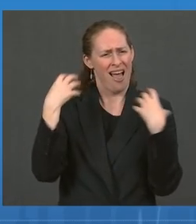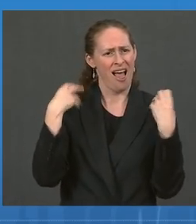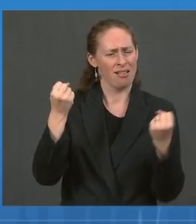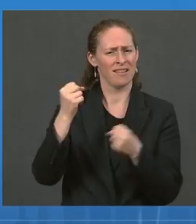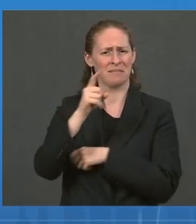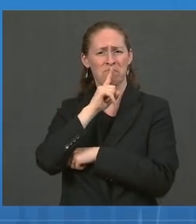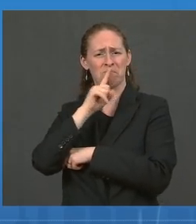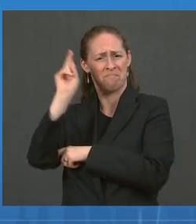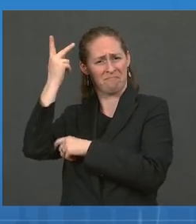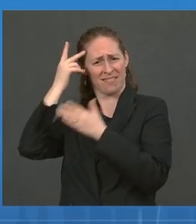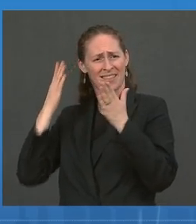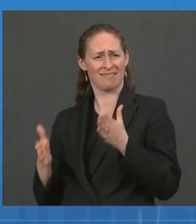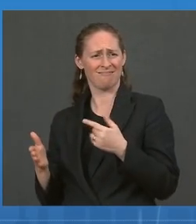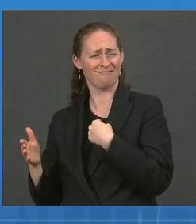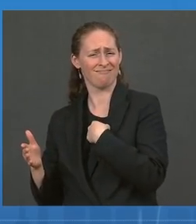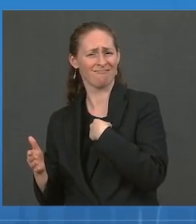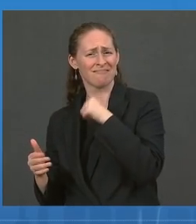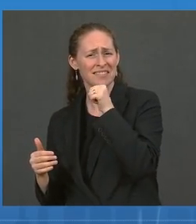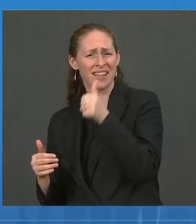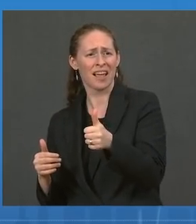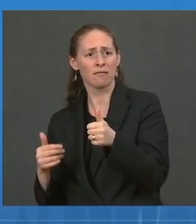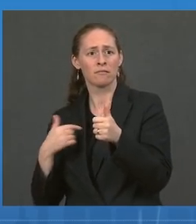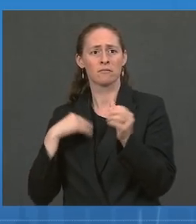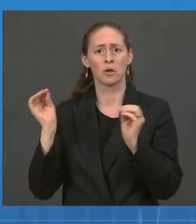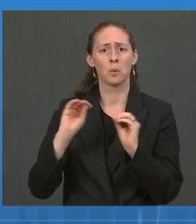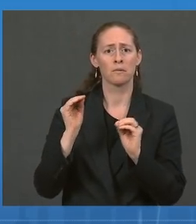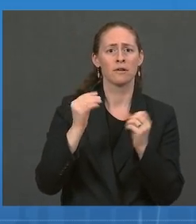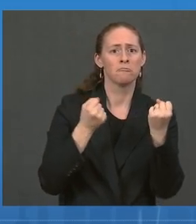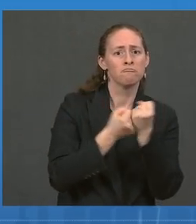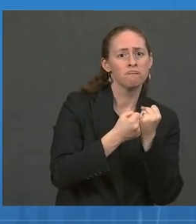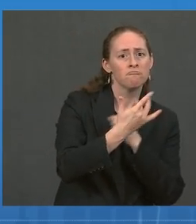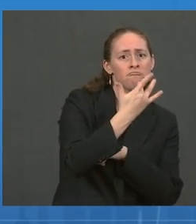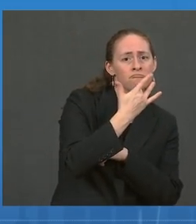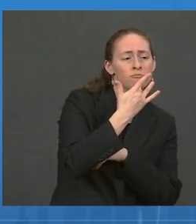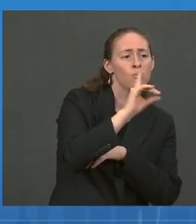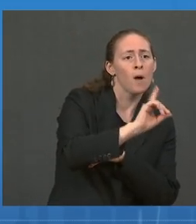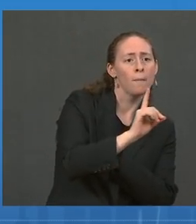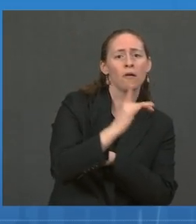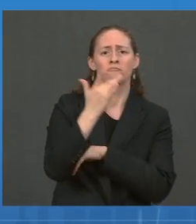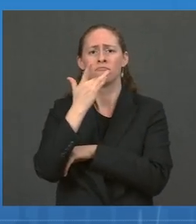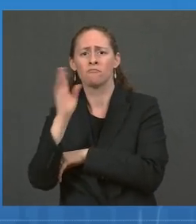This is not a political or partisan issue in the least; it's a public health crisis, and we have the tools that we know work